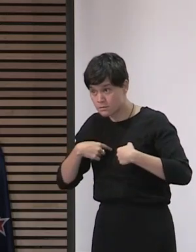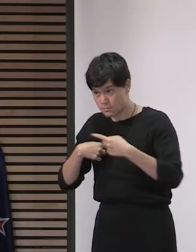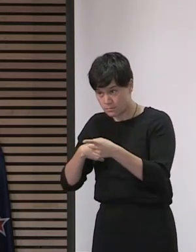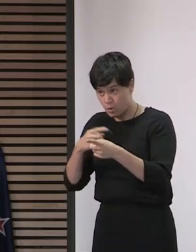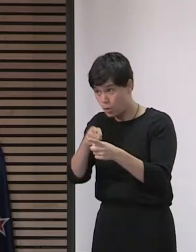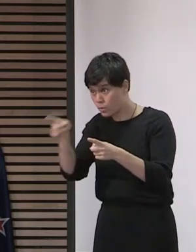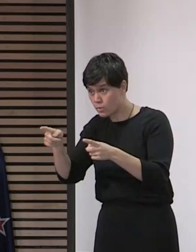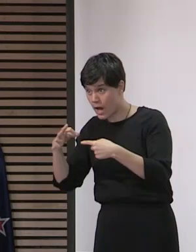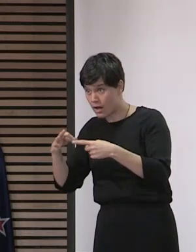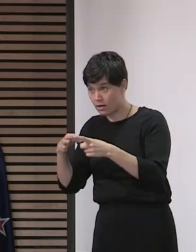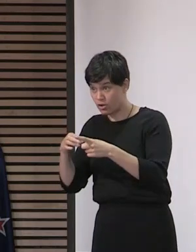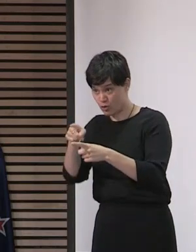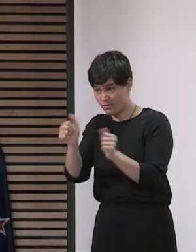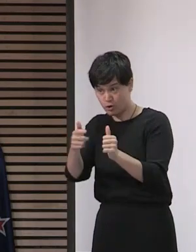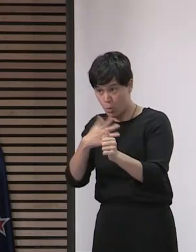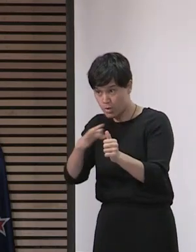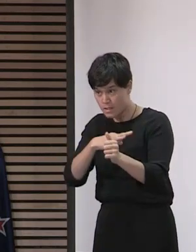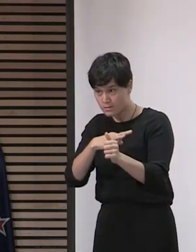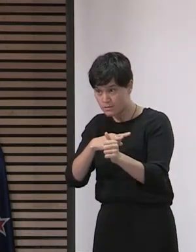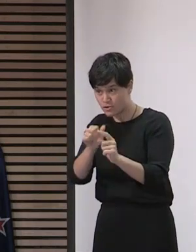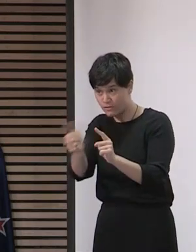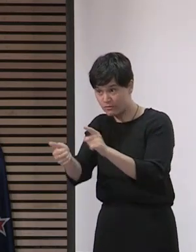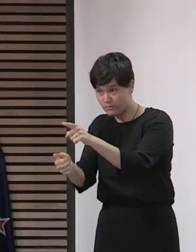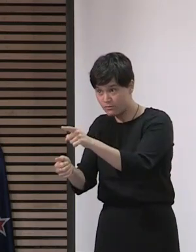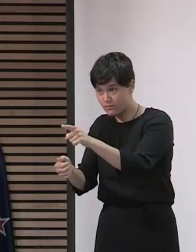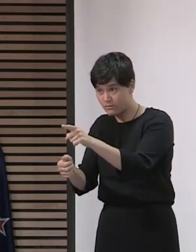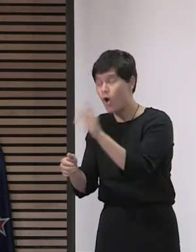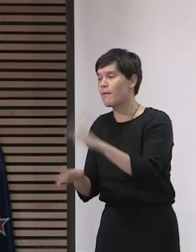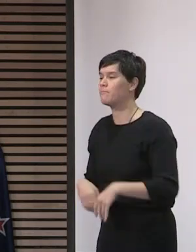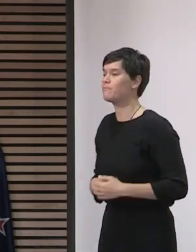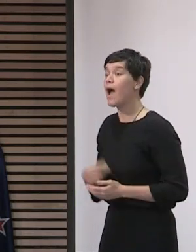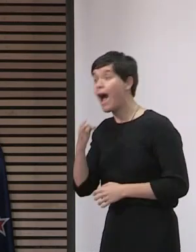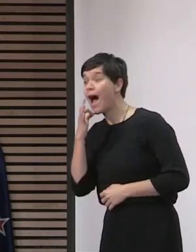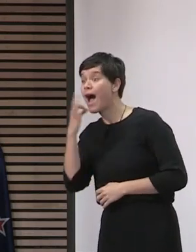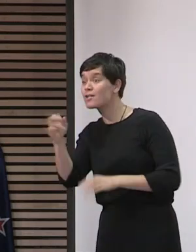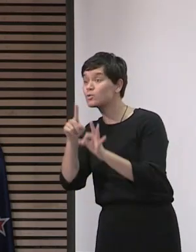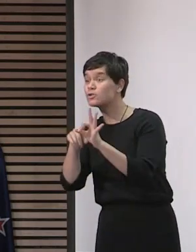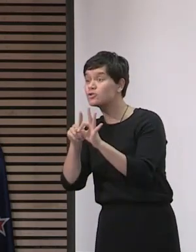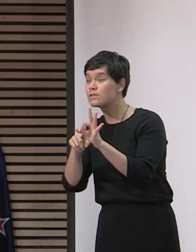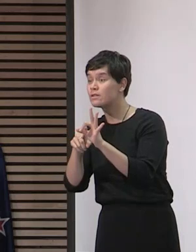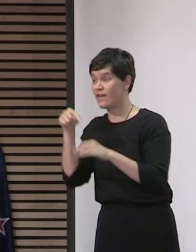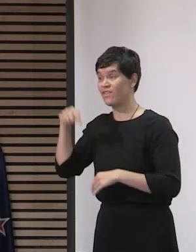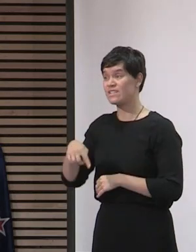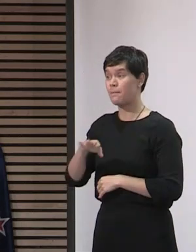You've given up on yours? That's fine. Ben? Are you guys done? Yeah.